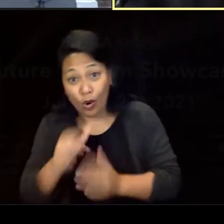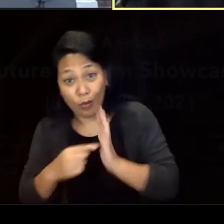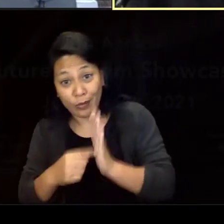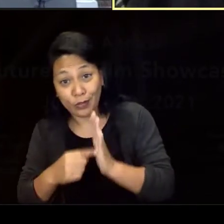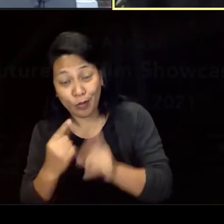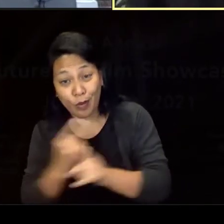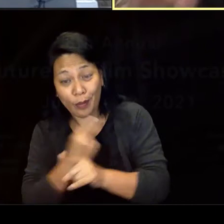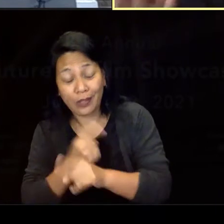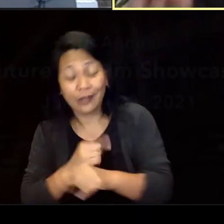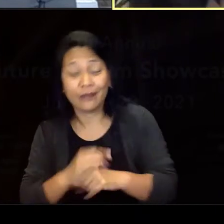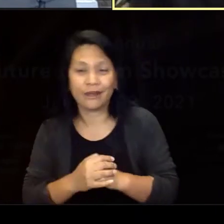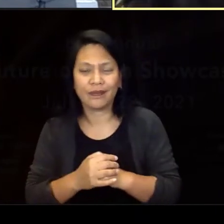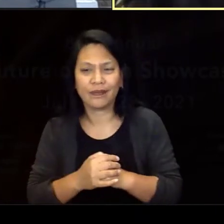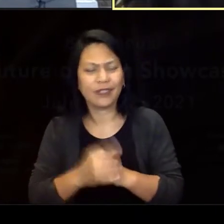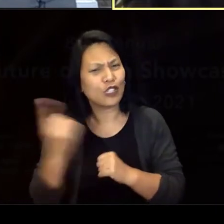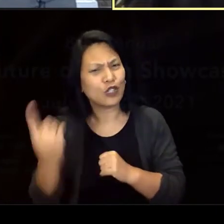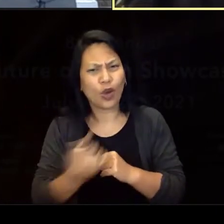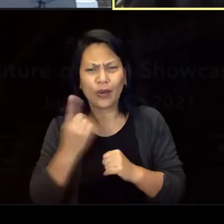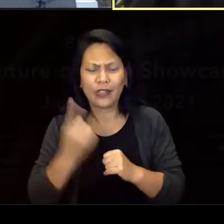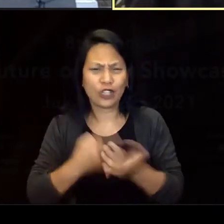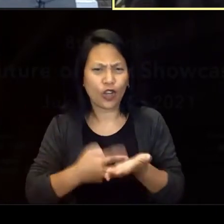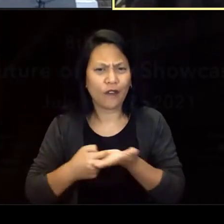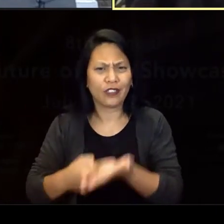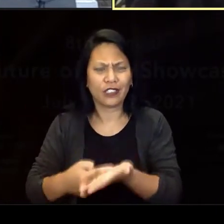And so, yeah, it's a constant conversation. I would say.